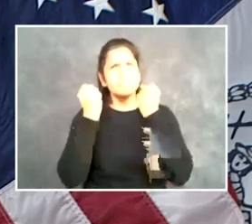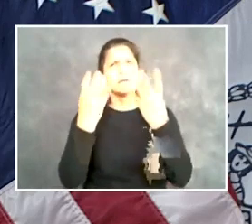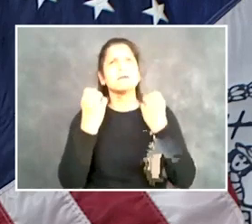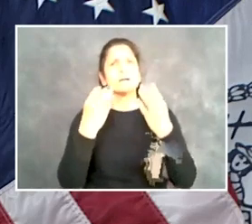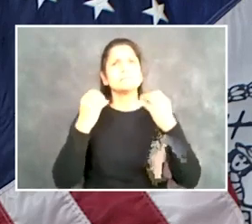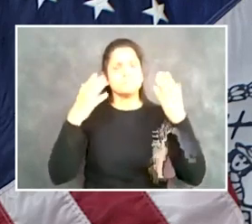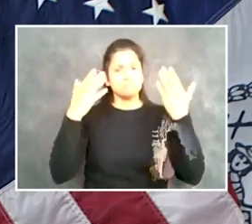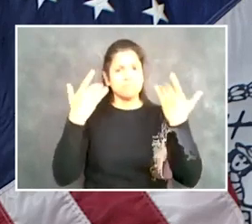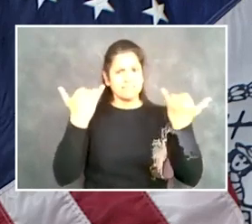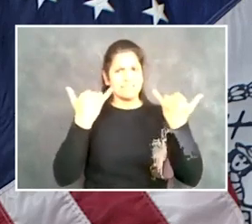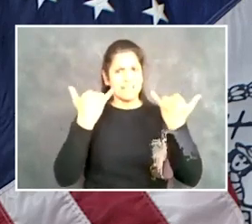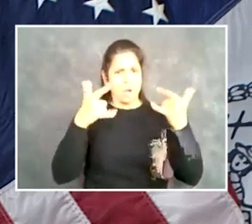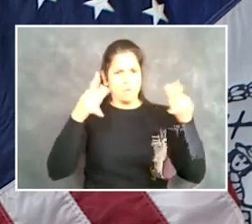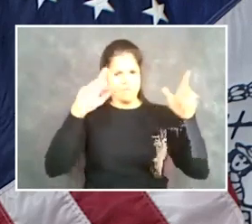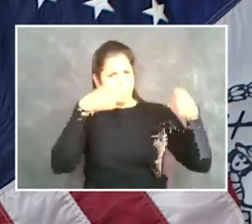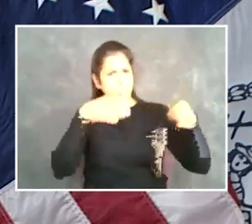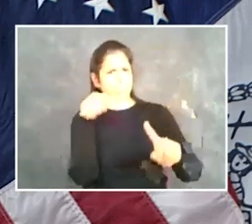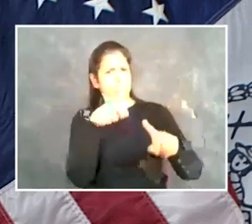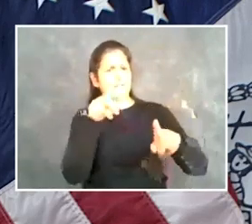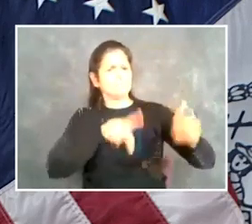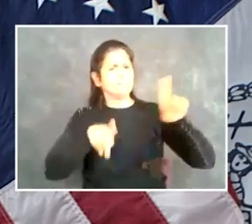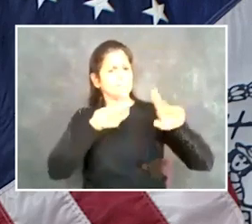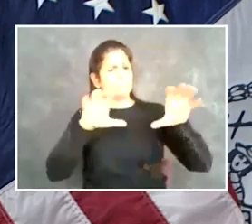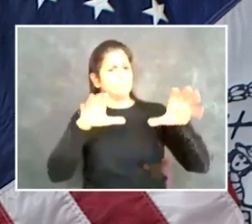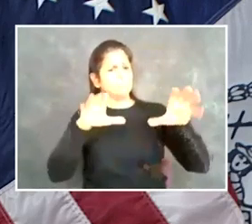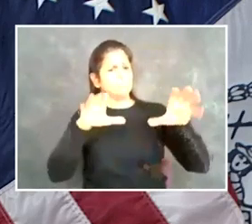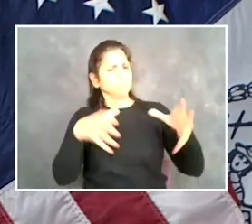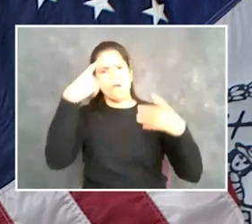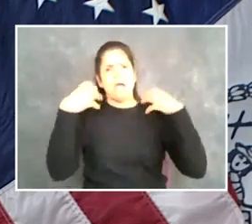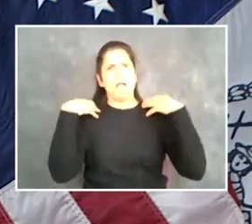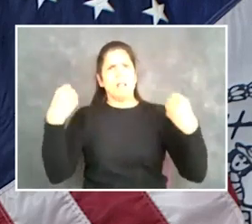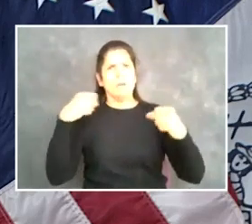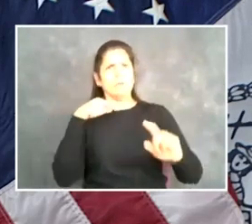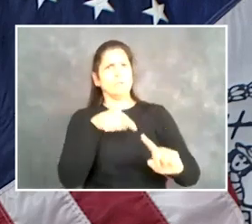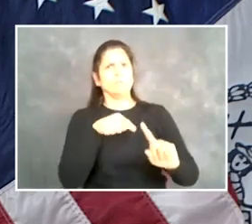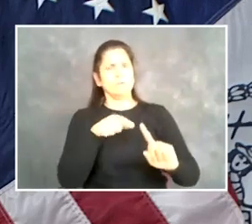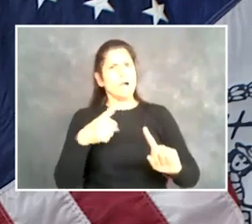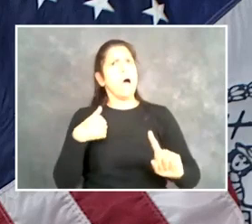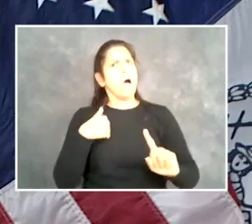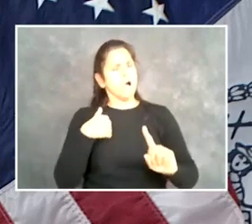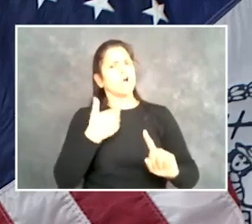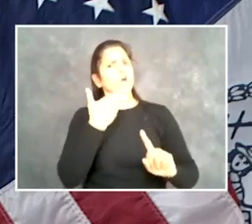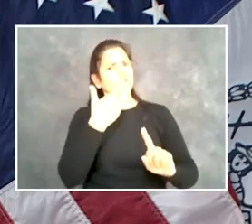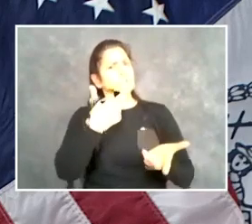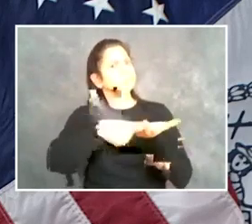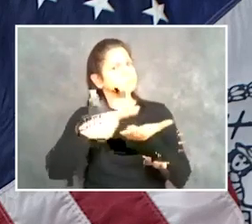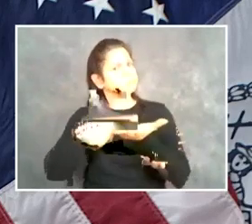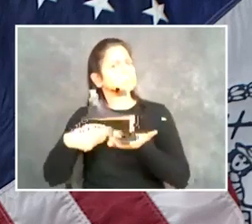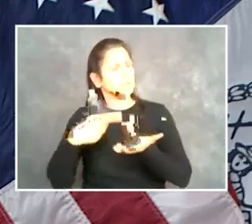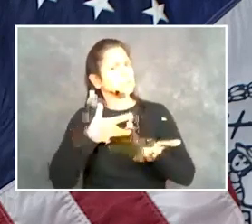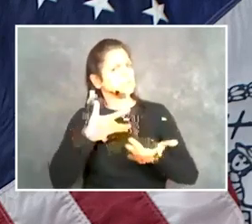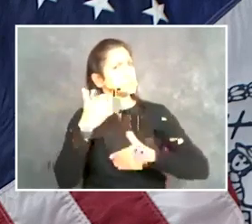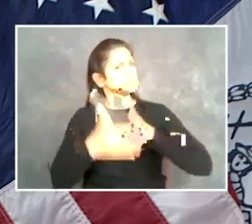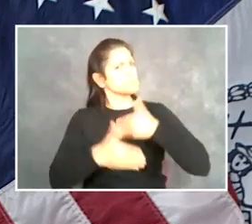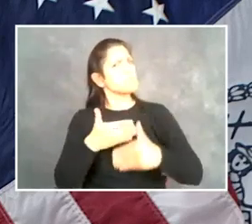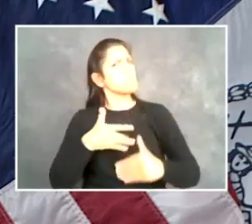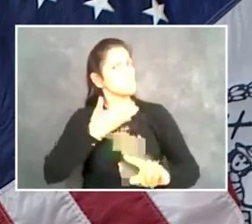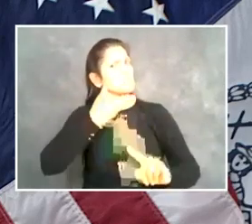Reporter: THANKS FOR TAKING MY QUESTION. OBVIOUSLY AND RIGHTFULLY, LOT